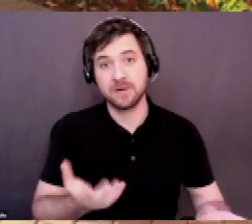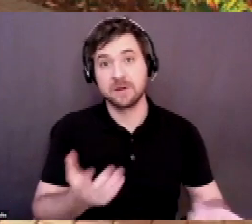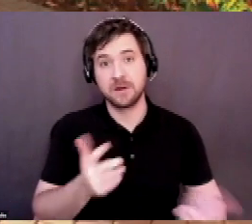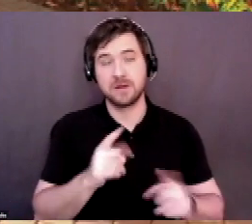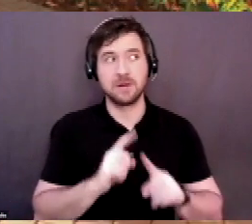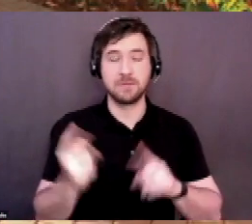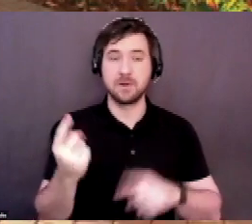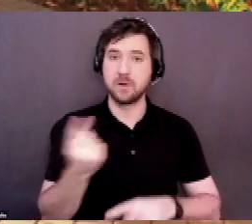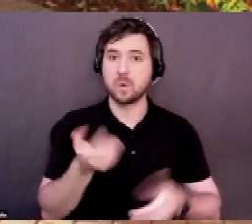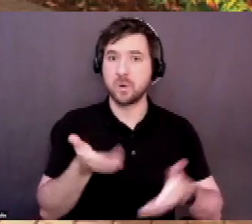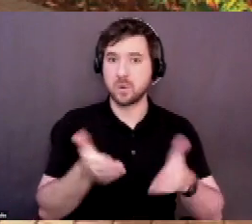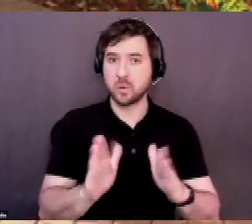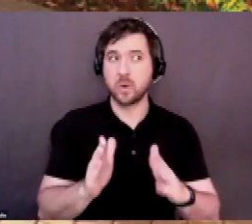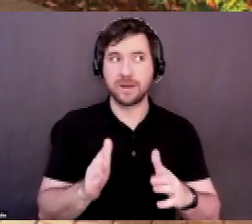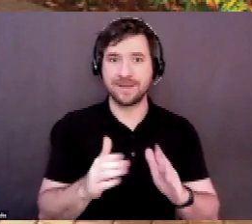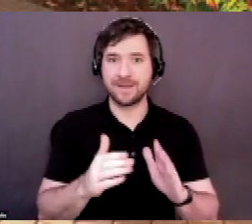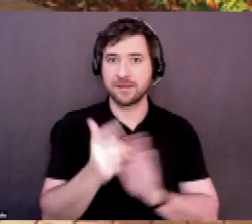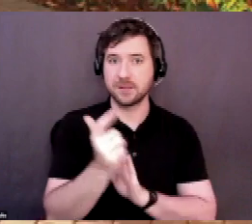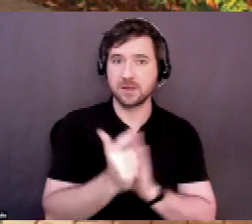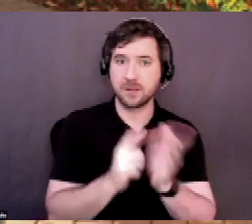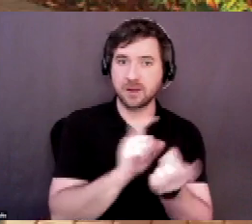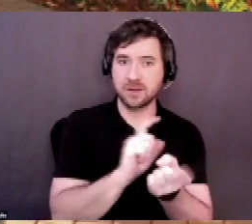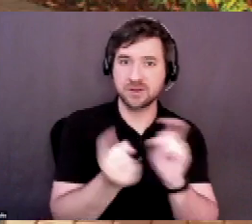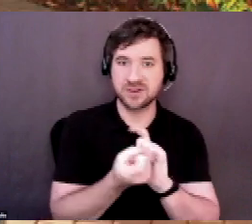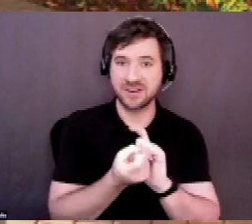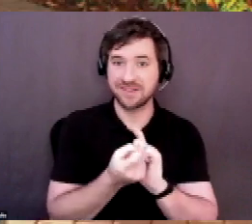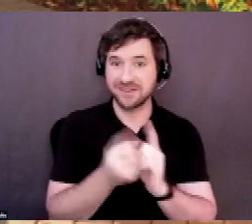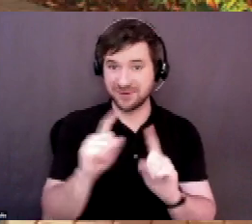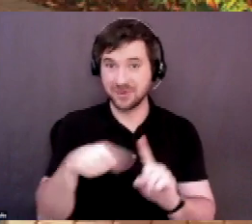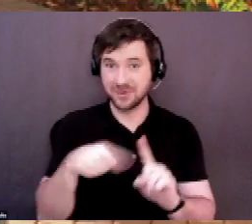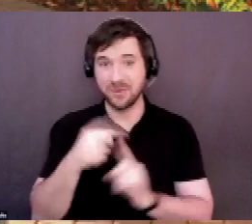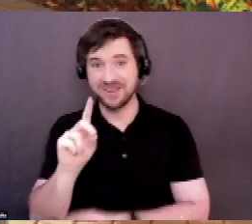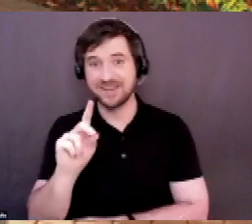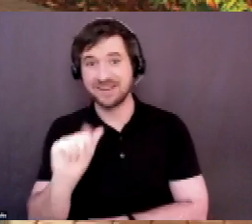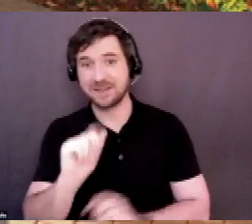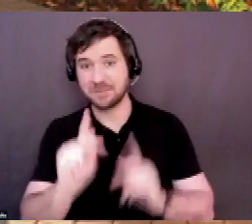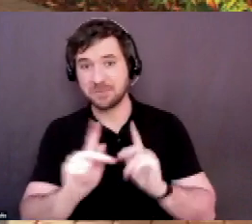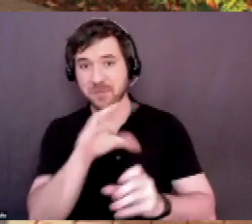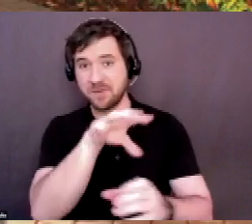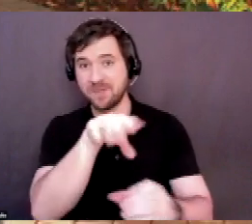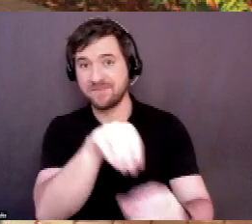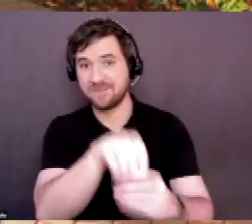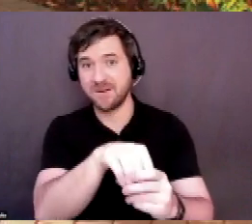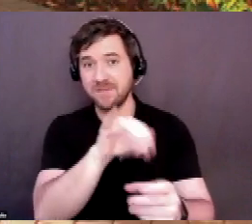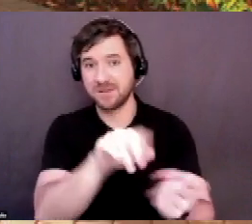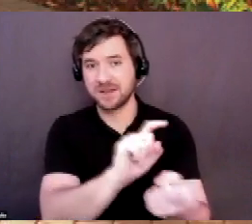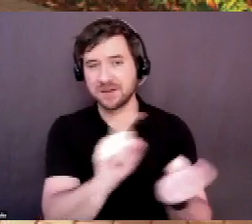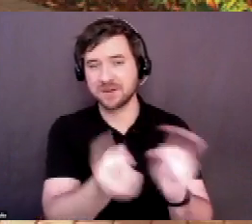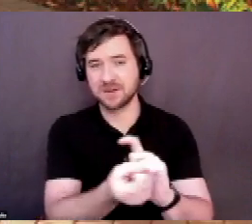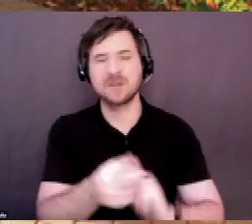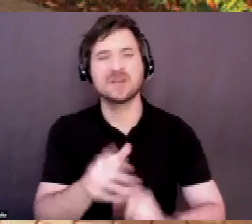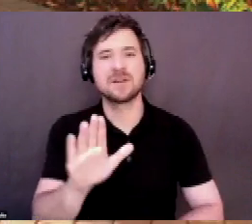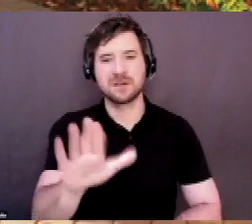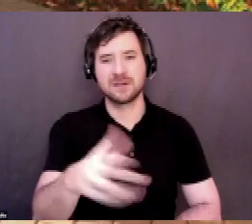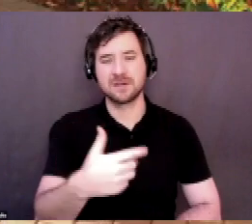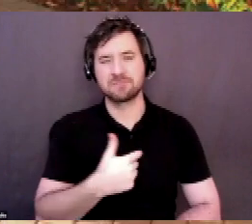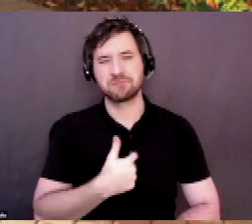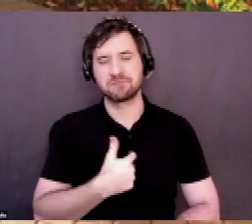change is when disabled people are at the table. I'll give you a direct instance where a lot of